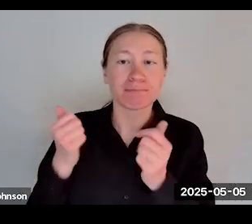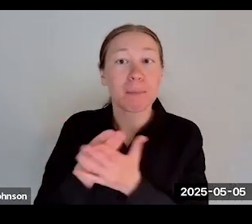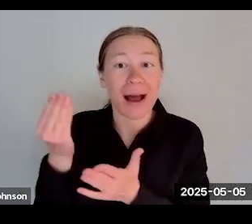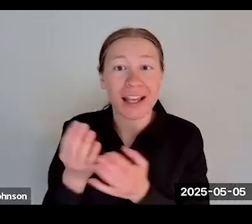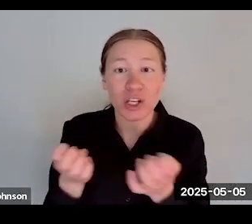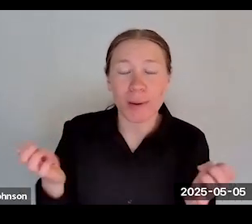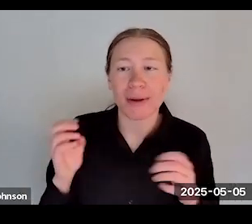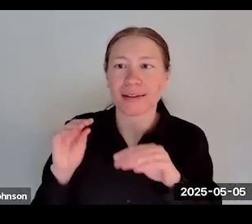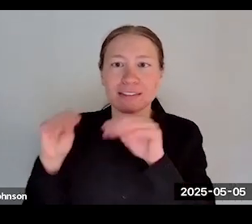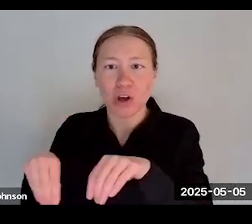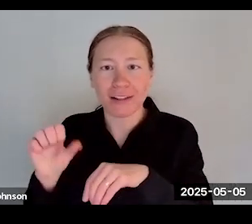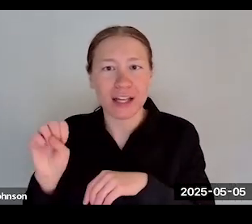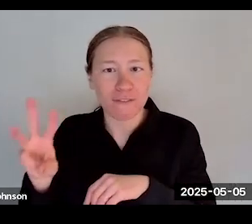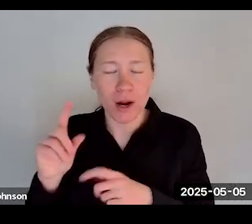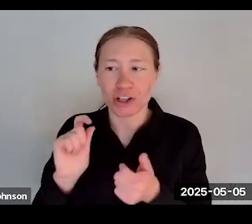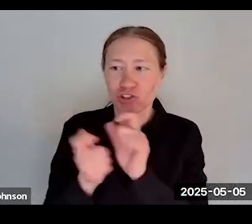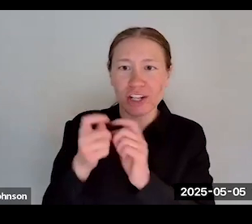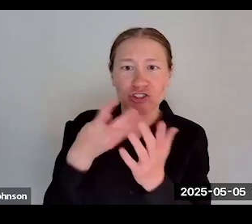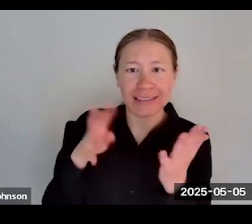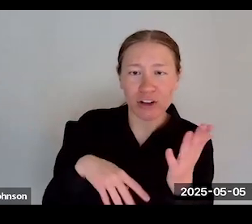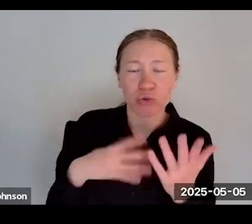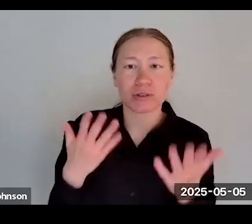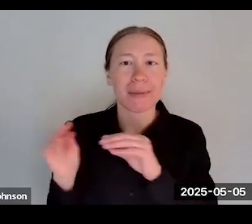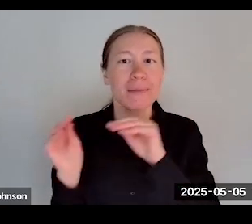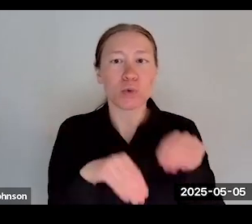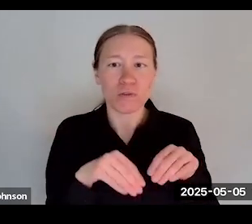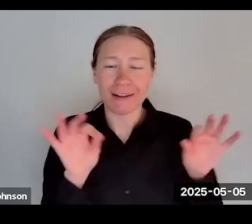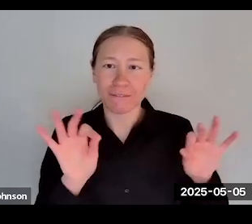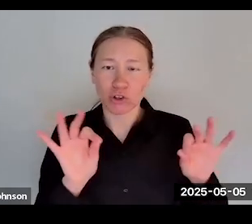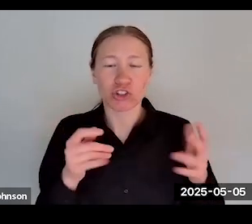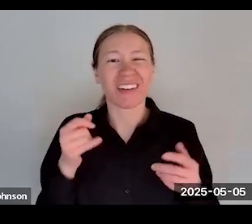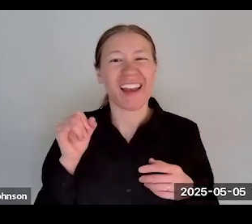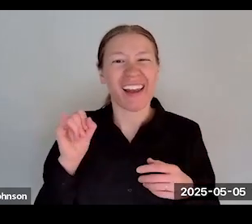modifying schedules, and even relocating furniture. If delays are unavoidable,